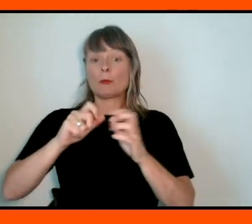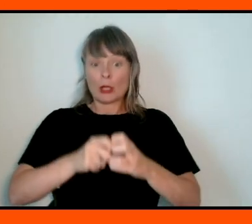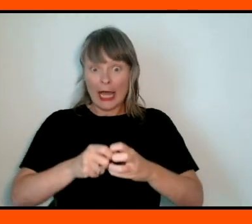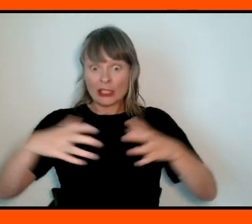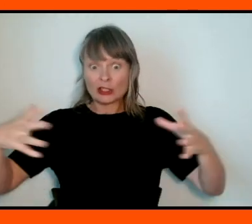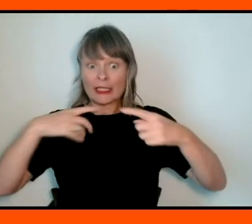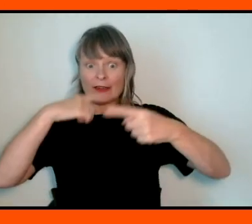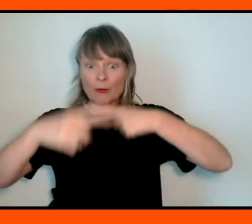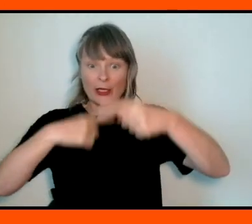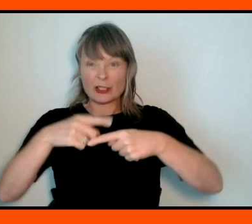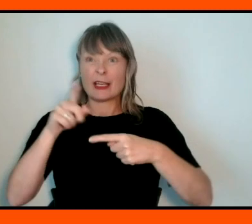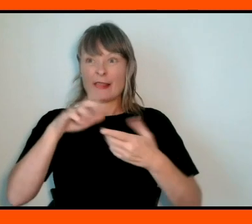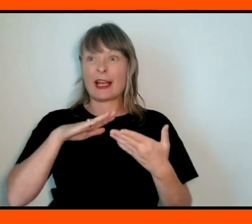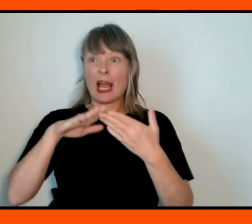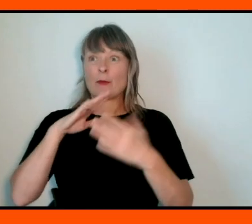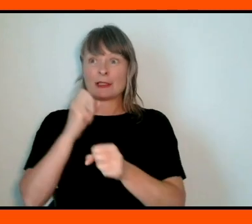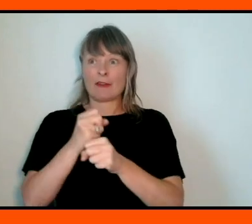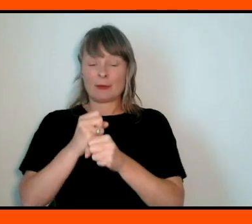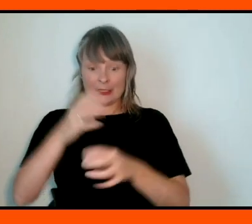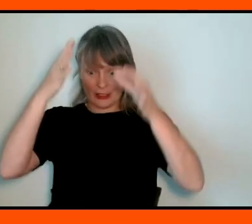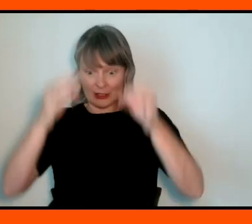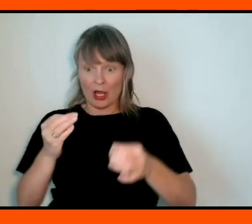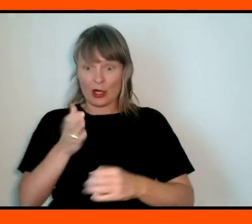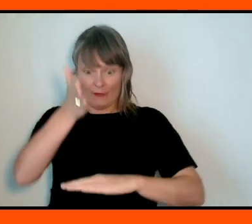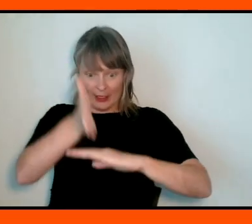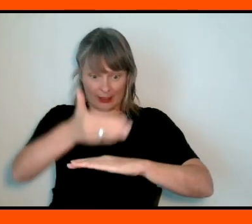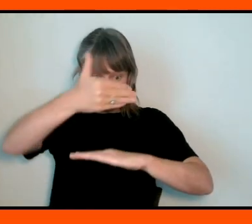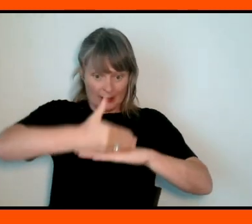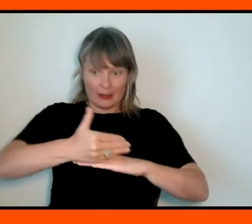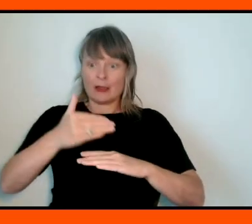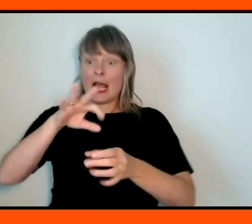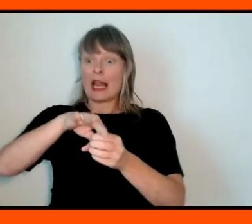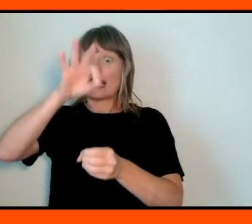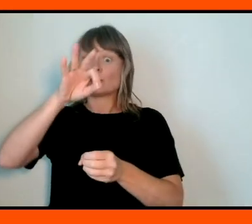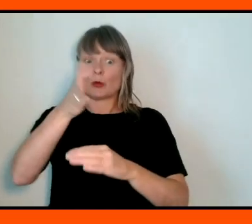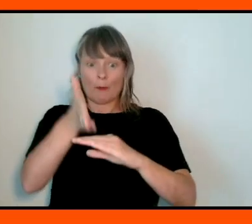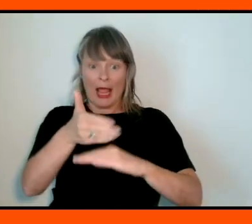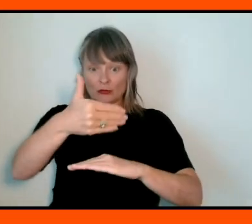for example. It could also be to support policy development or if you’re a community organisation